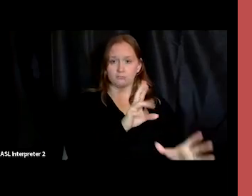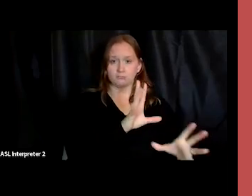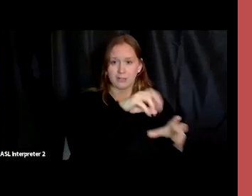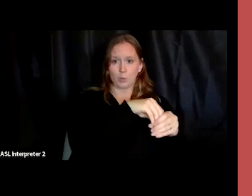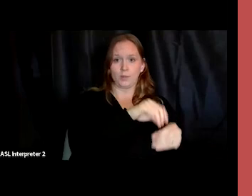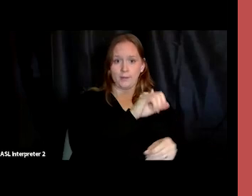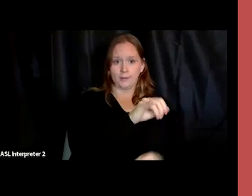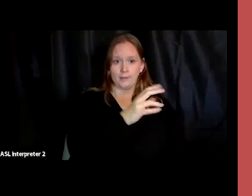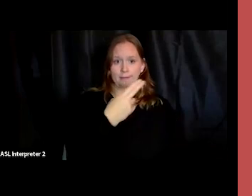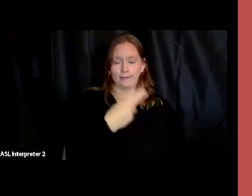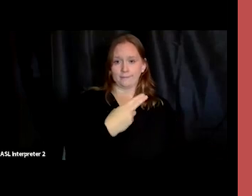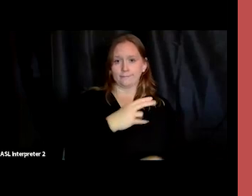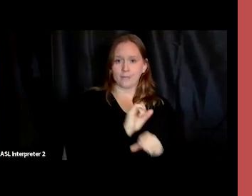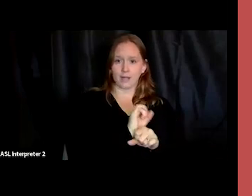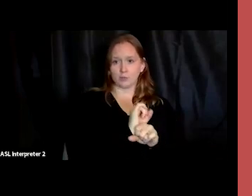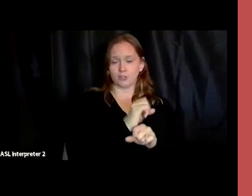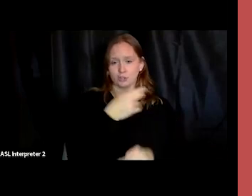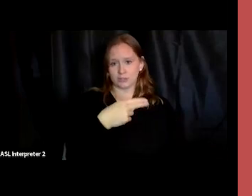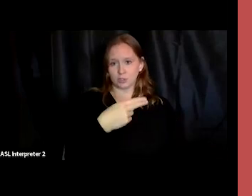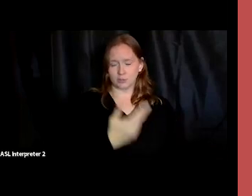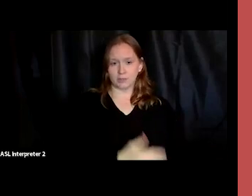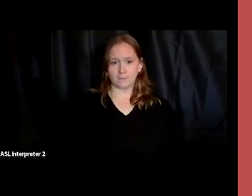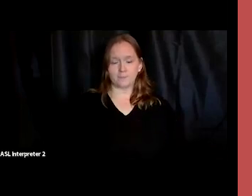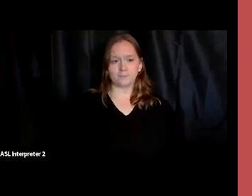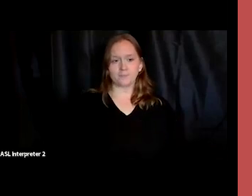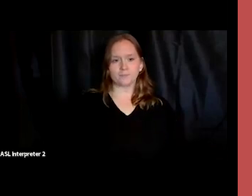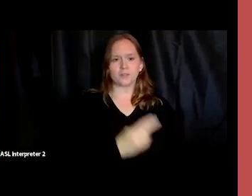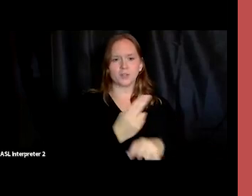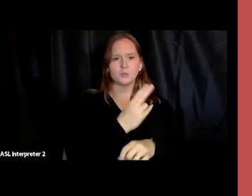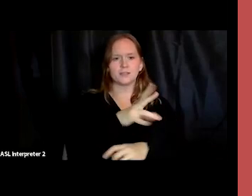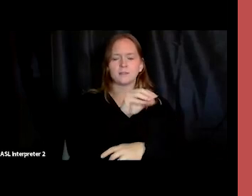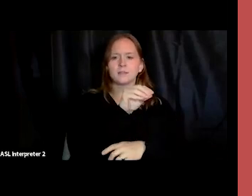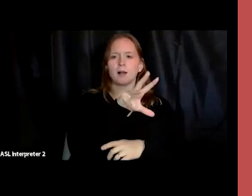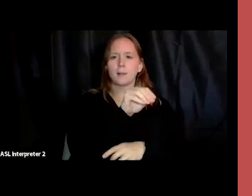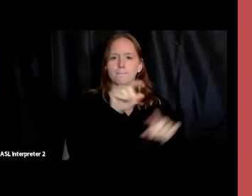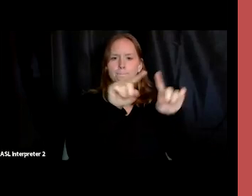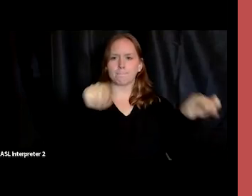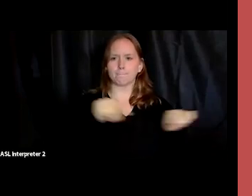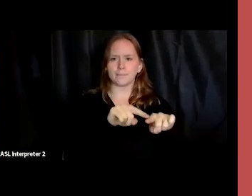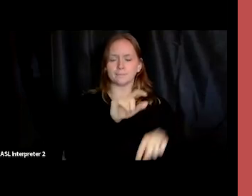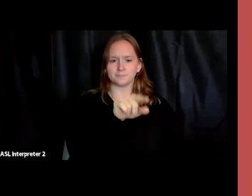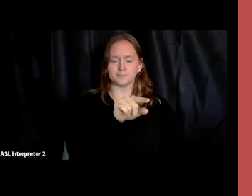So use the clip on the screen here of the interview guide,